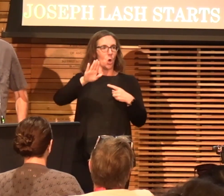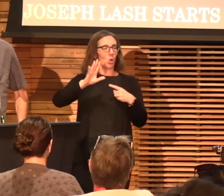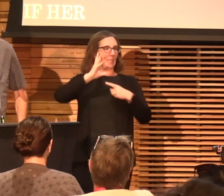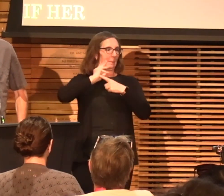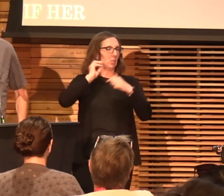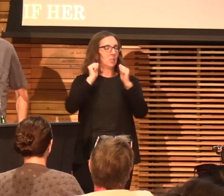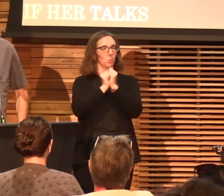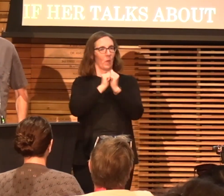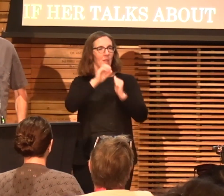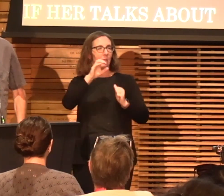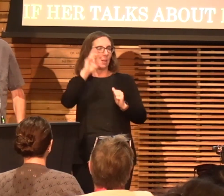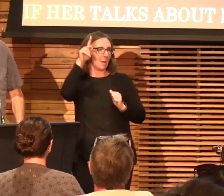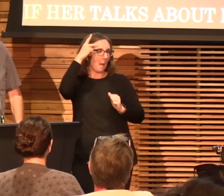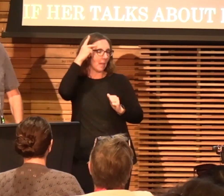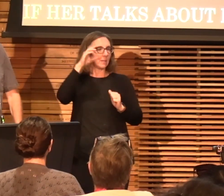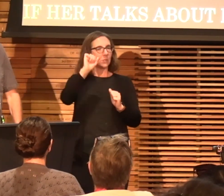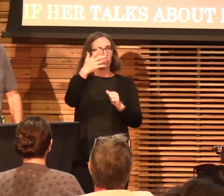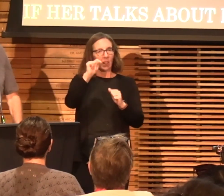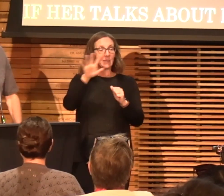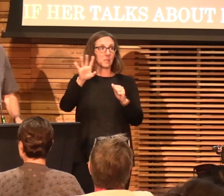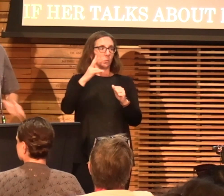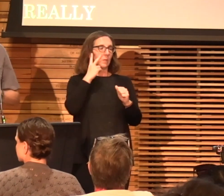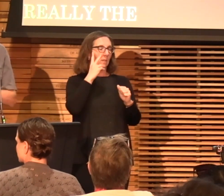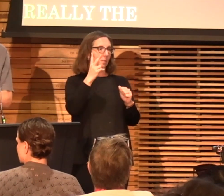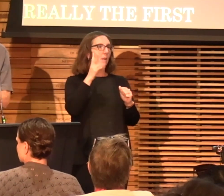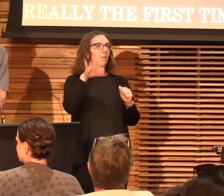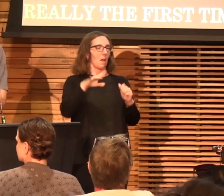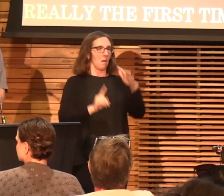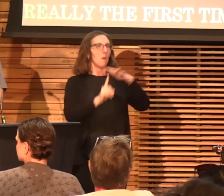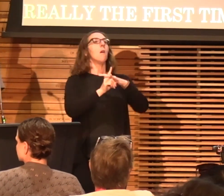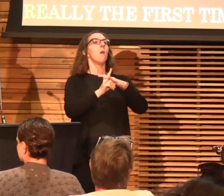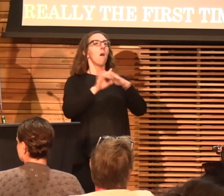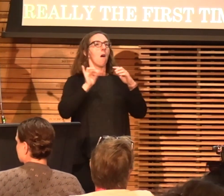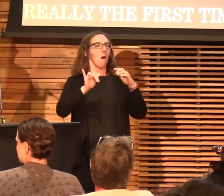That's really the first time that's mentioned. So that socialist period